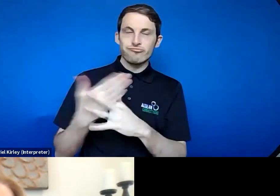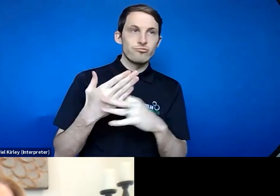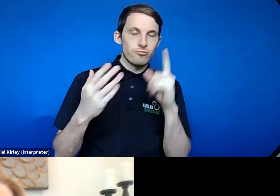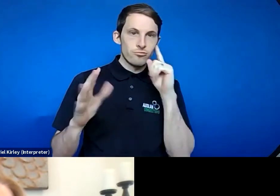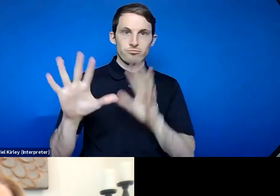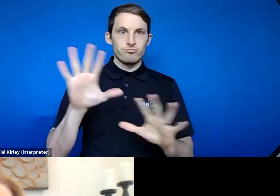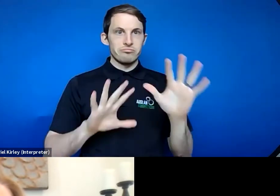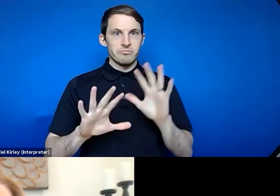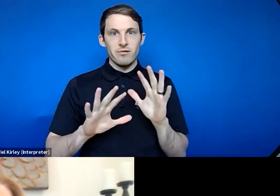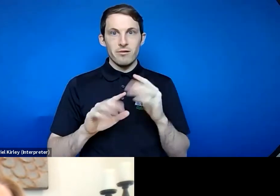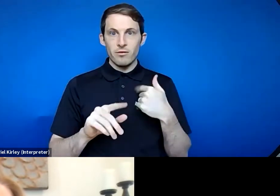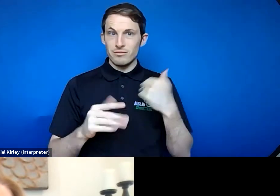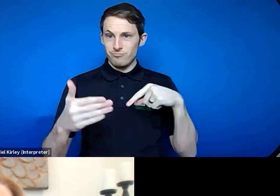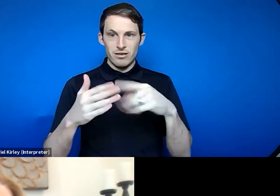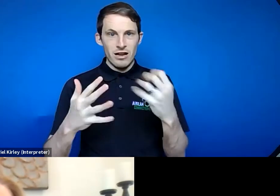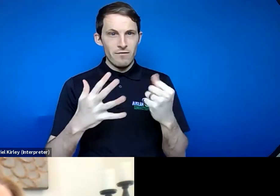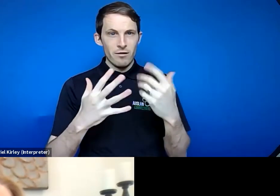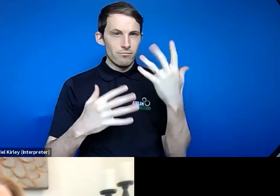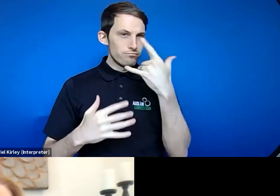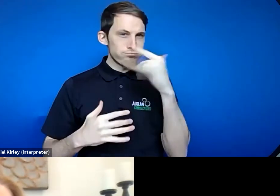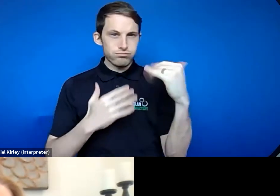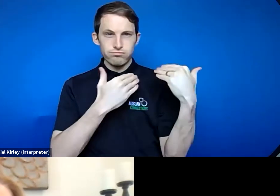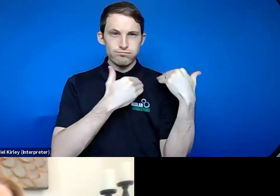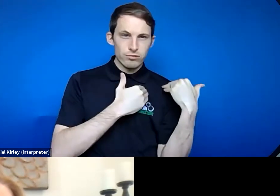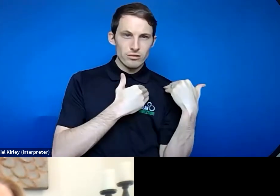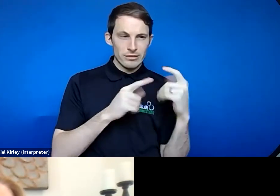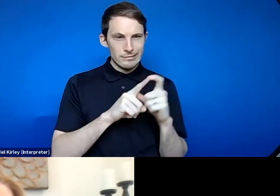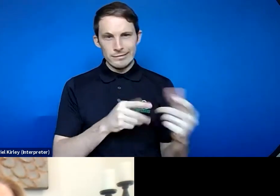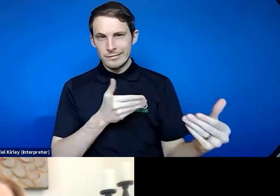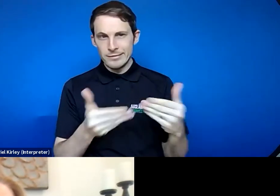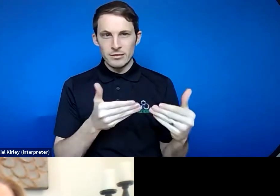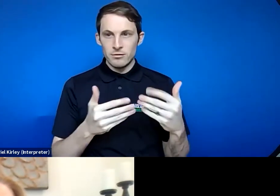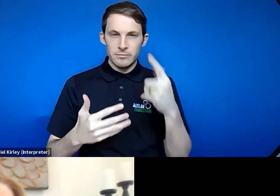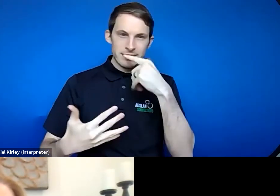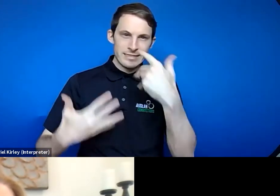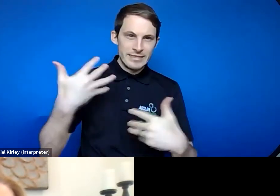of intense pressure, hardship and suffering for people everywhere.